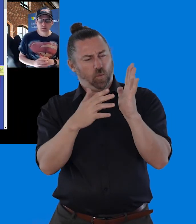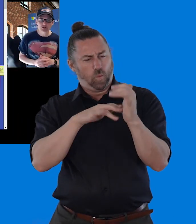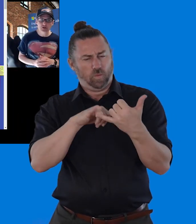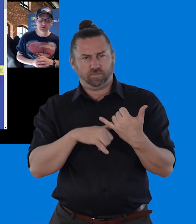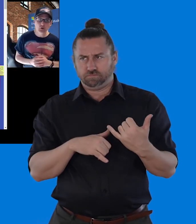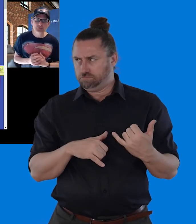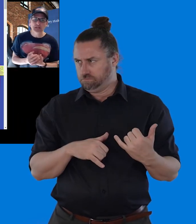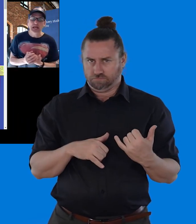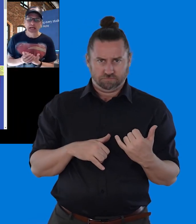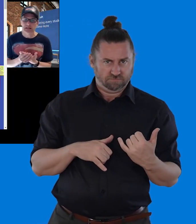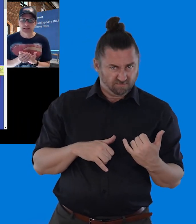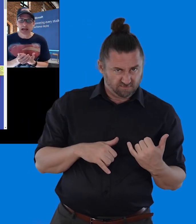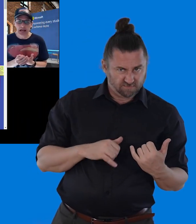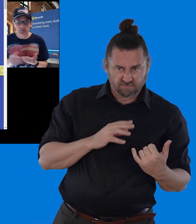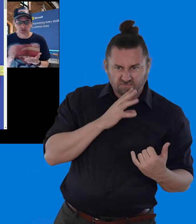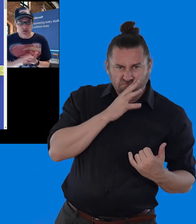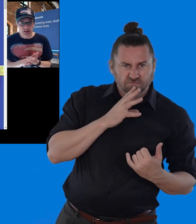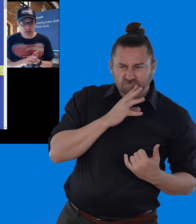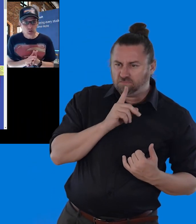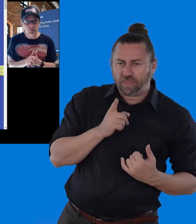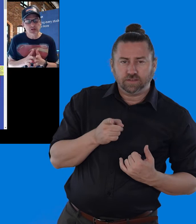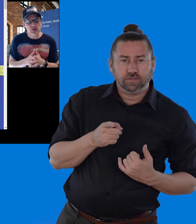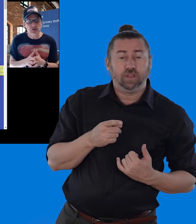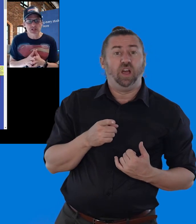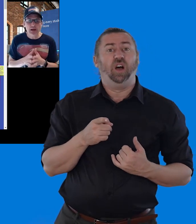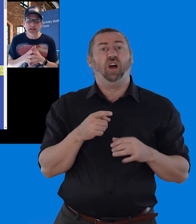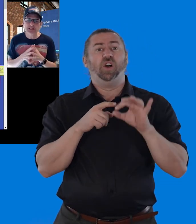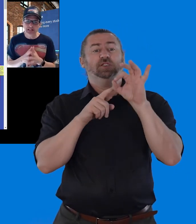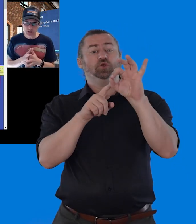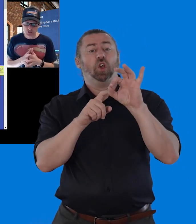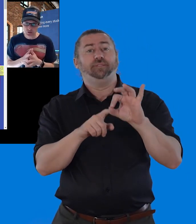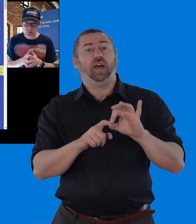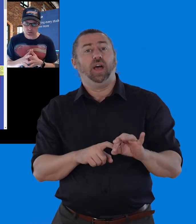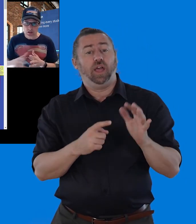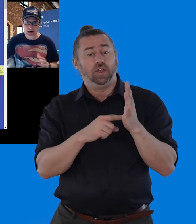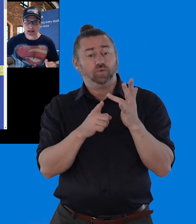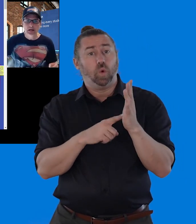Microsoft Forms is a survey tool, but it's also an assessment tool. OK.